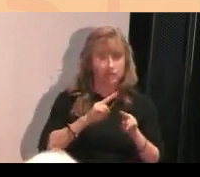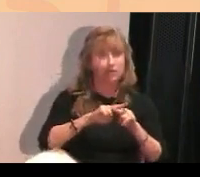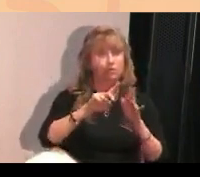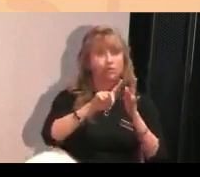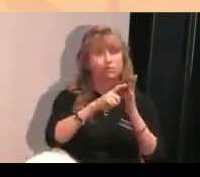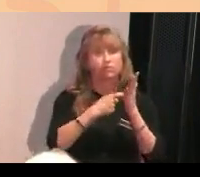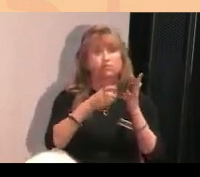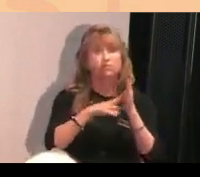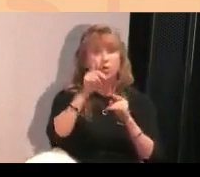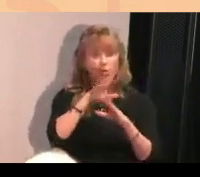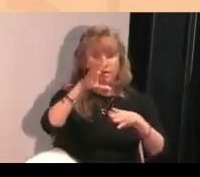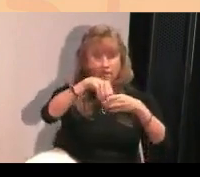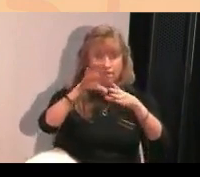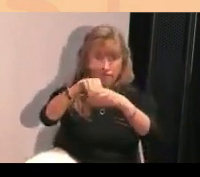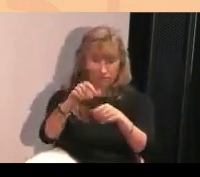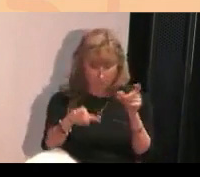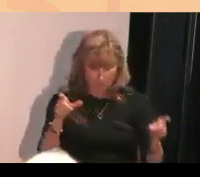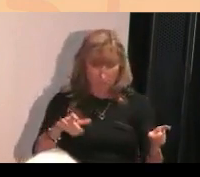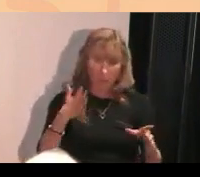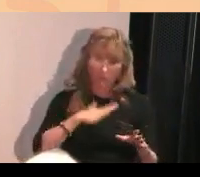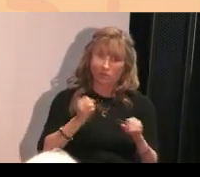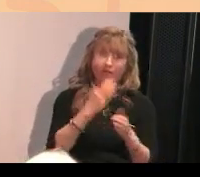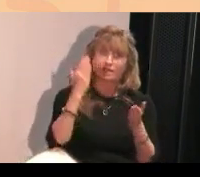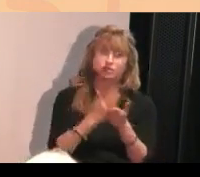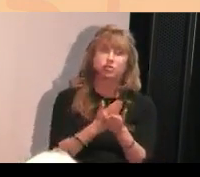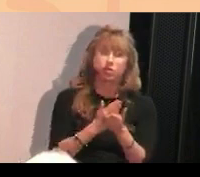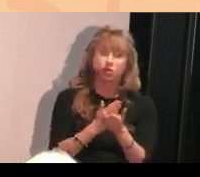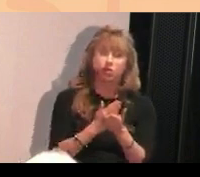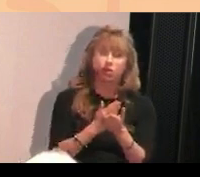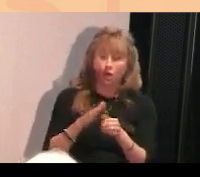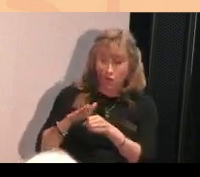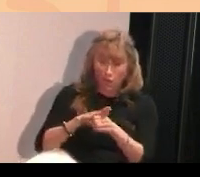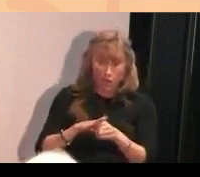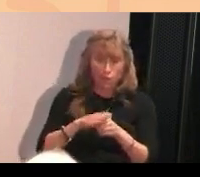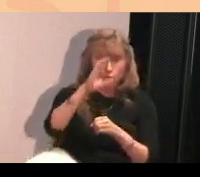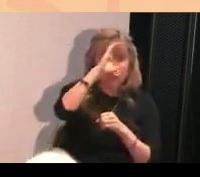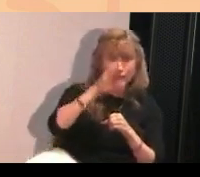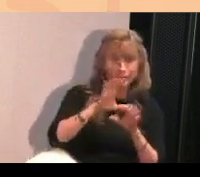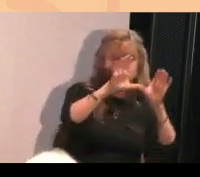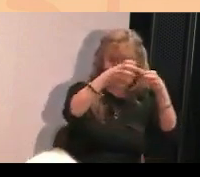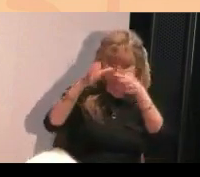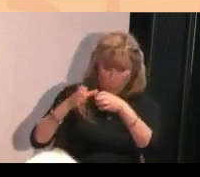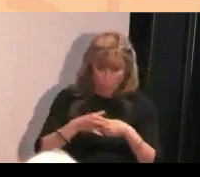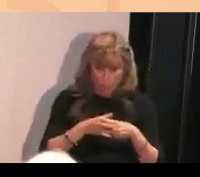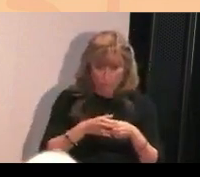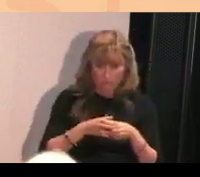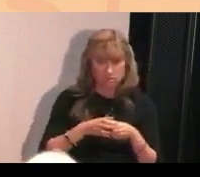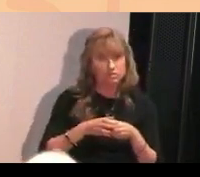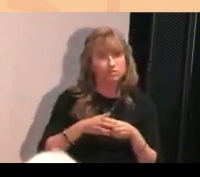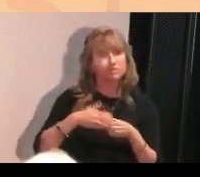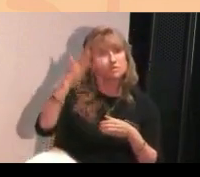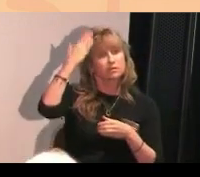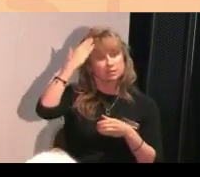model should ensure that the authority of local or regional groups senior people and communities is